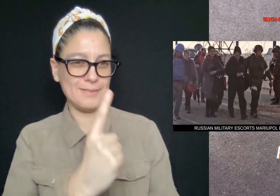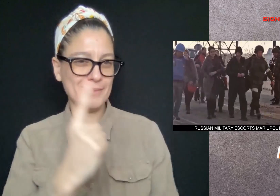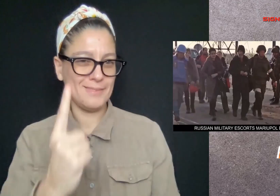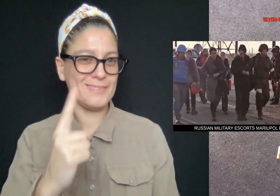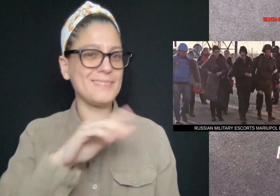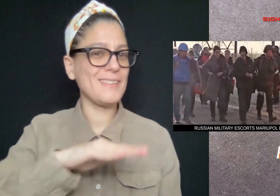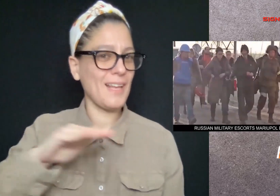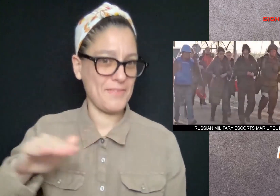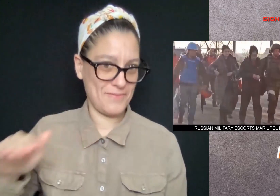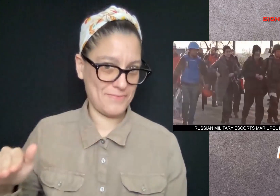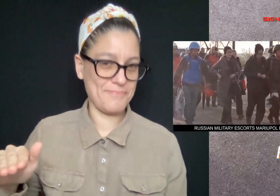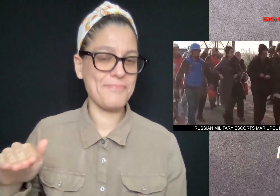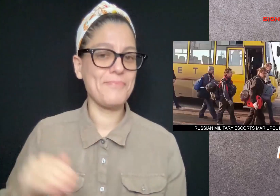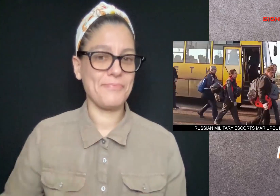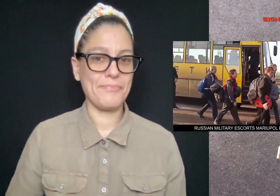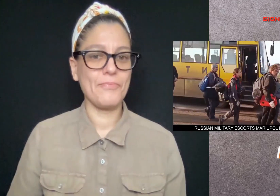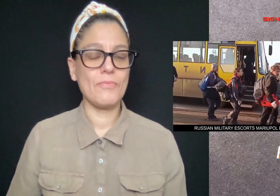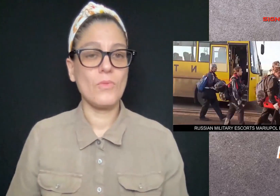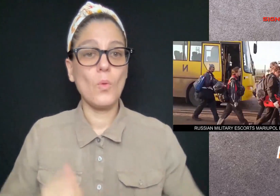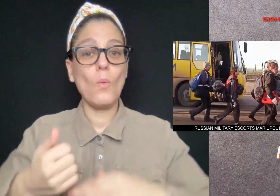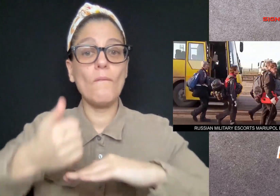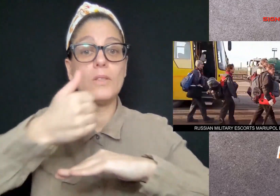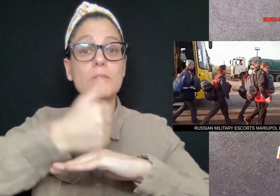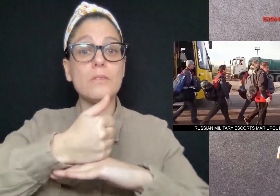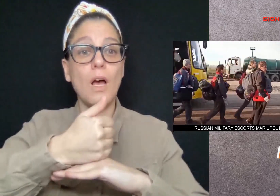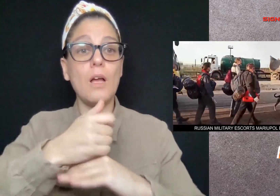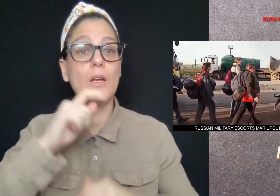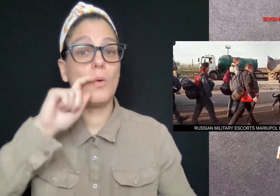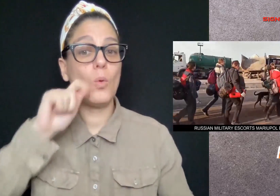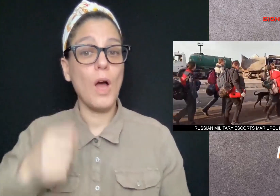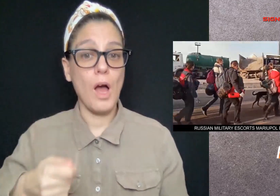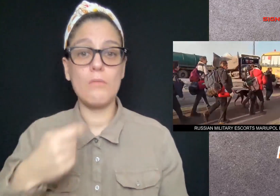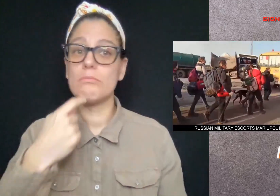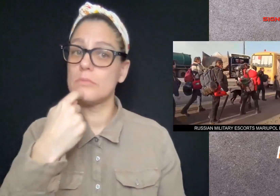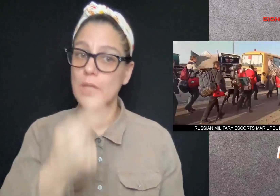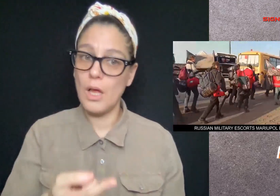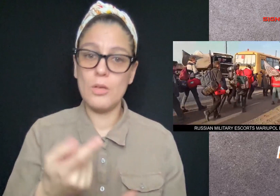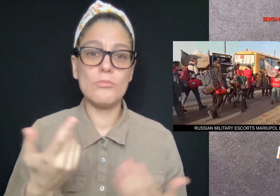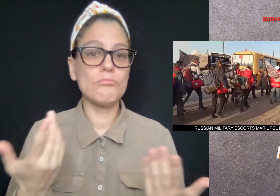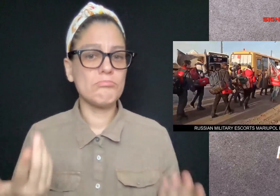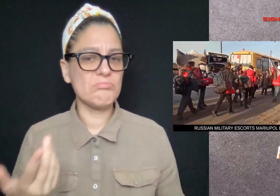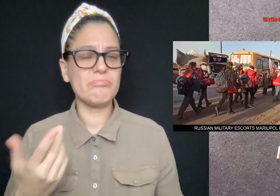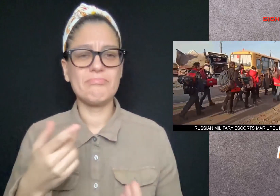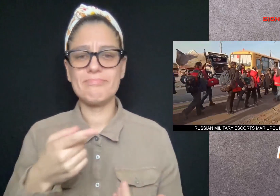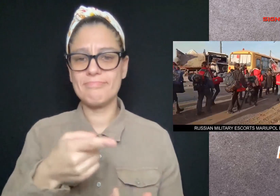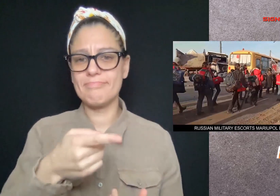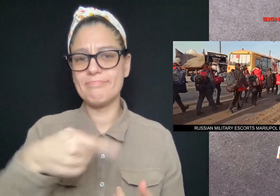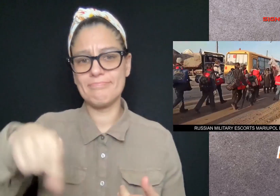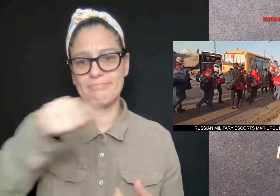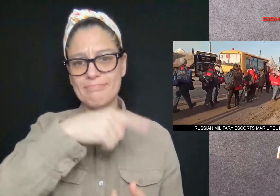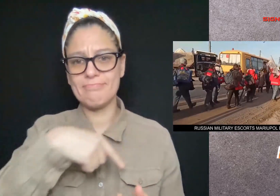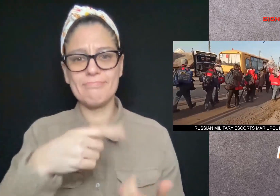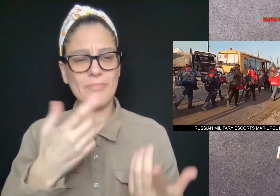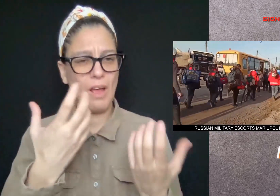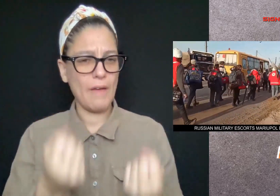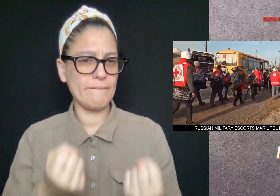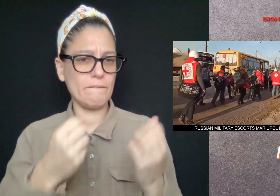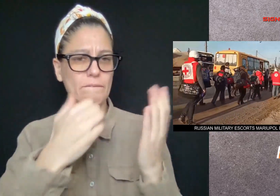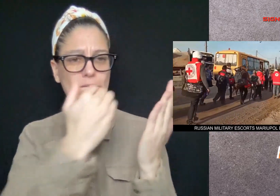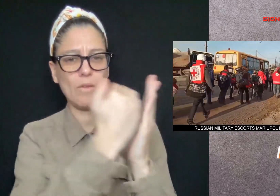50 civilians were saved including 11 children